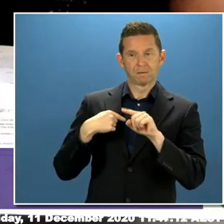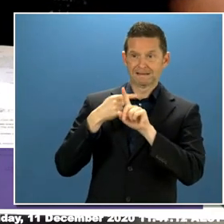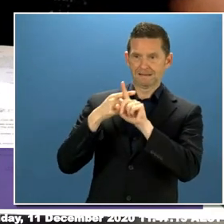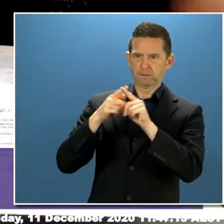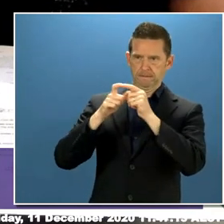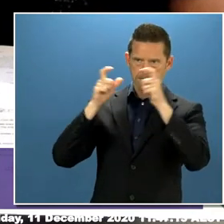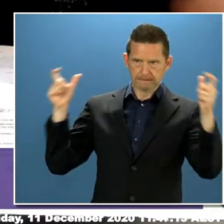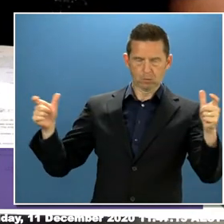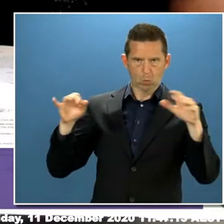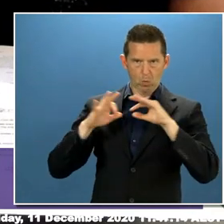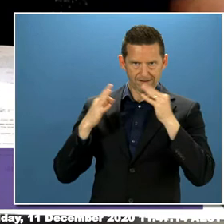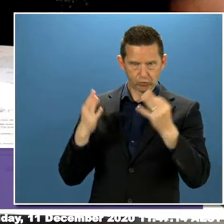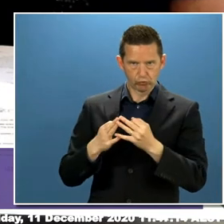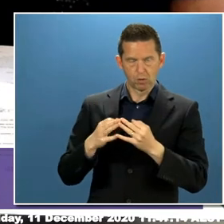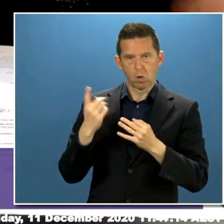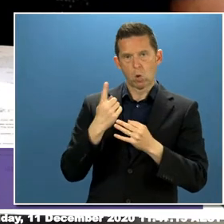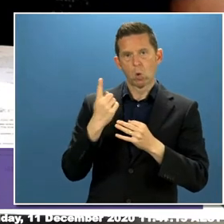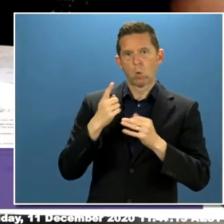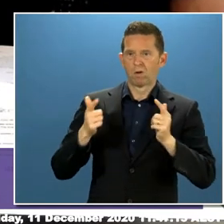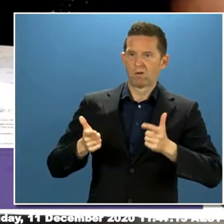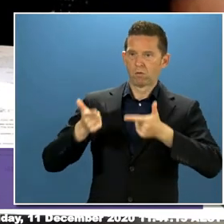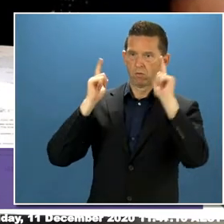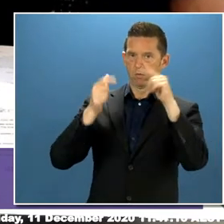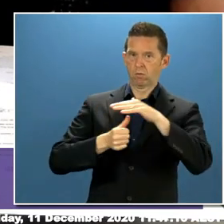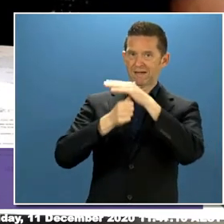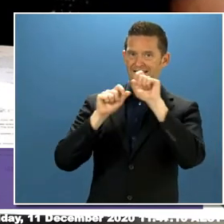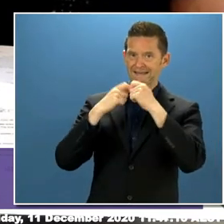We work with the senior leadership team to help them better understand